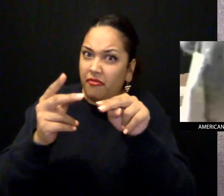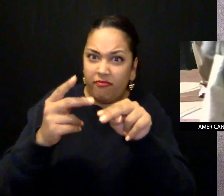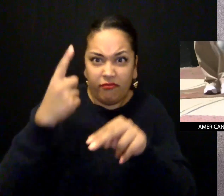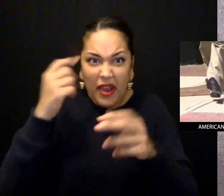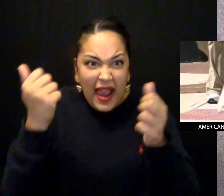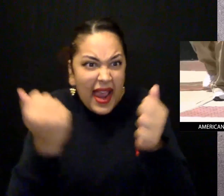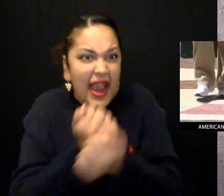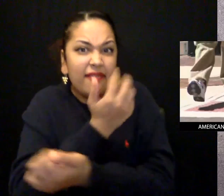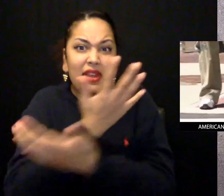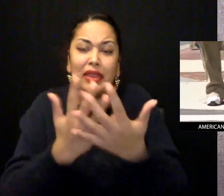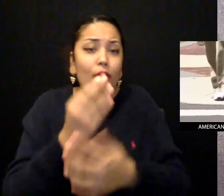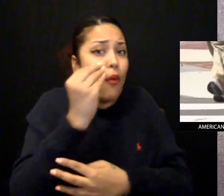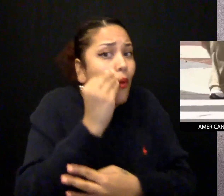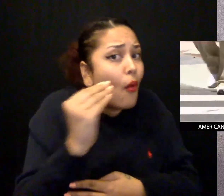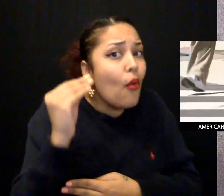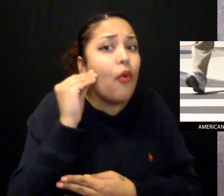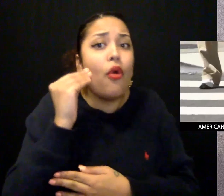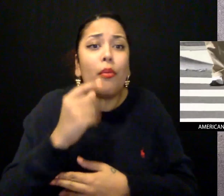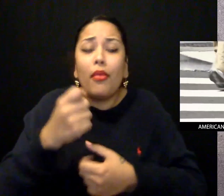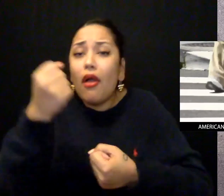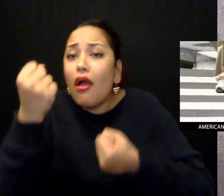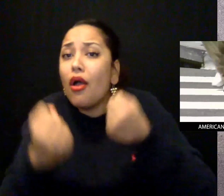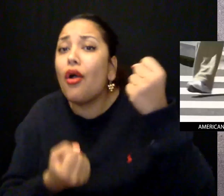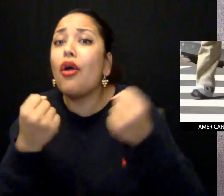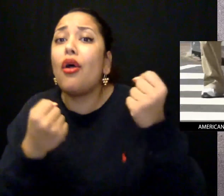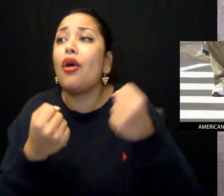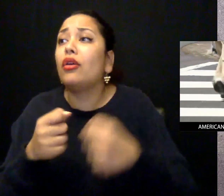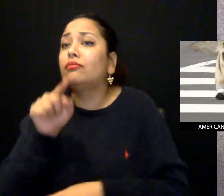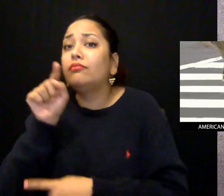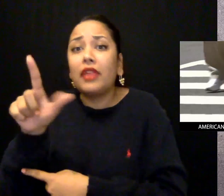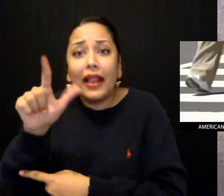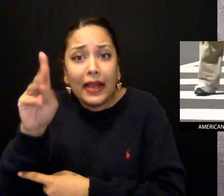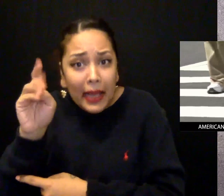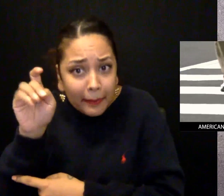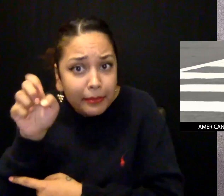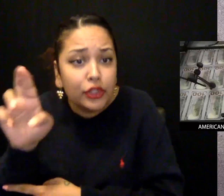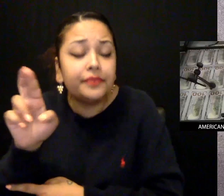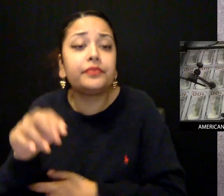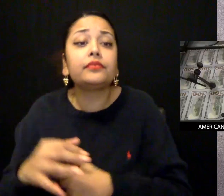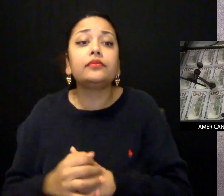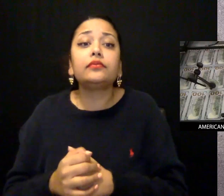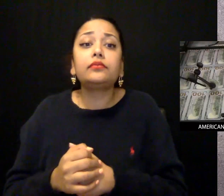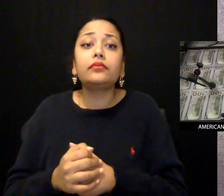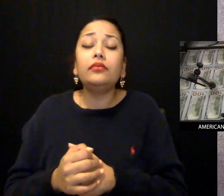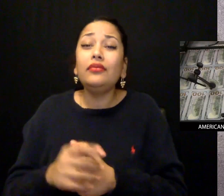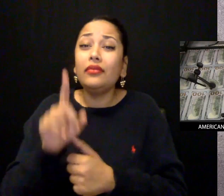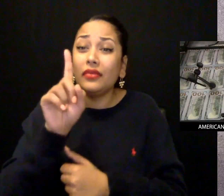higher inflation is causing prices to surge for everything from homes to cars to lumber